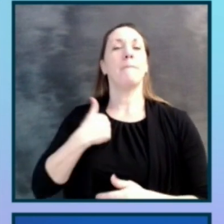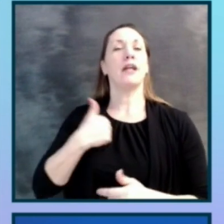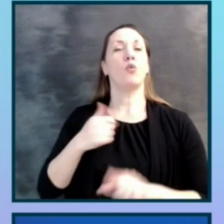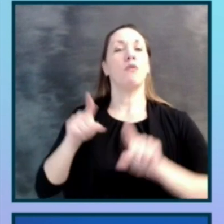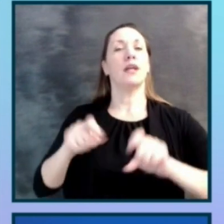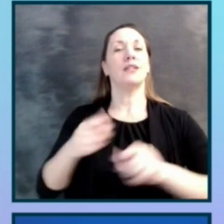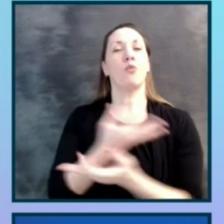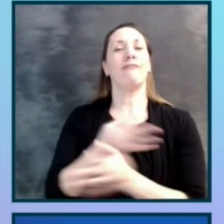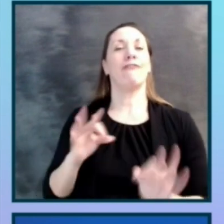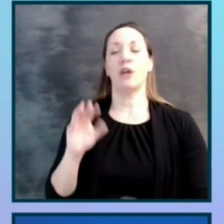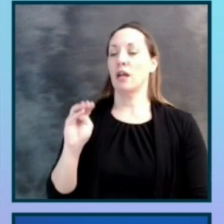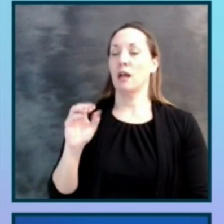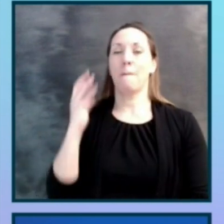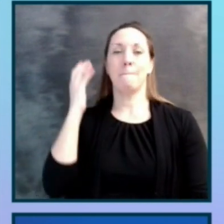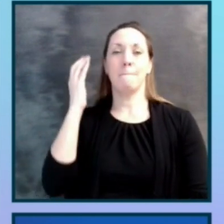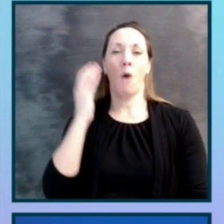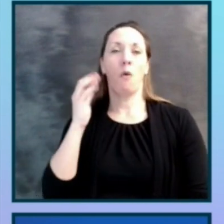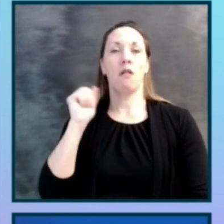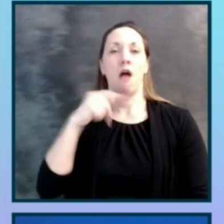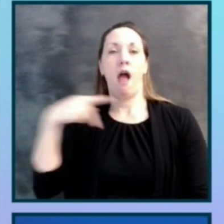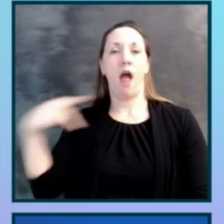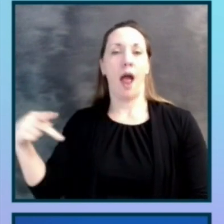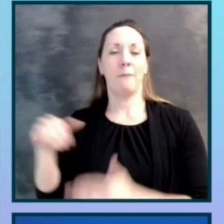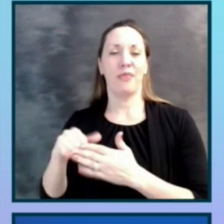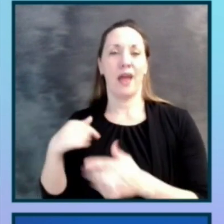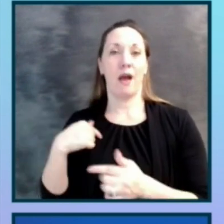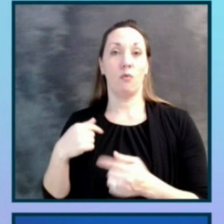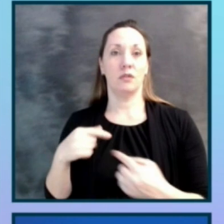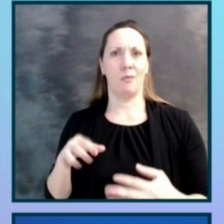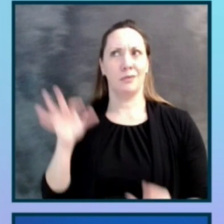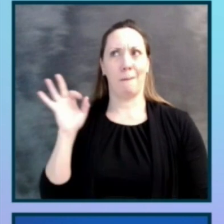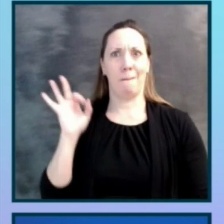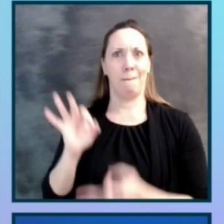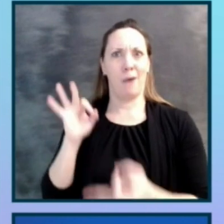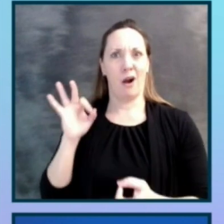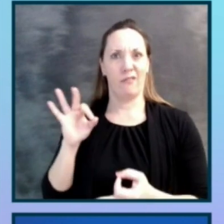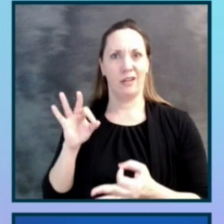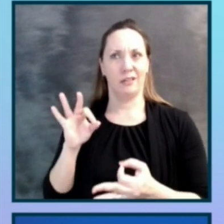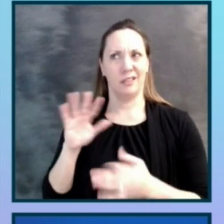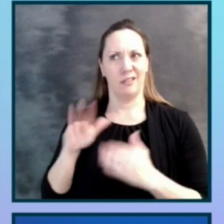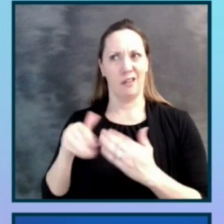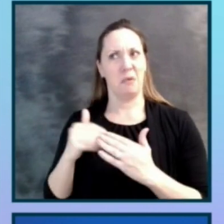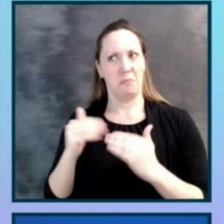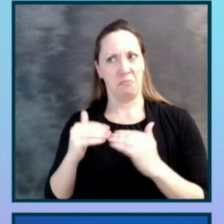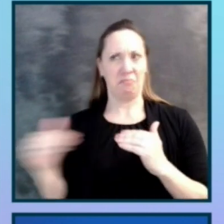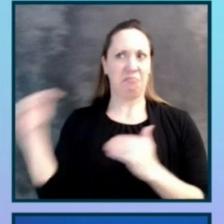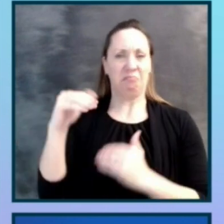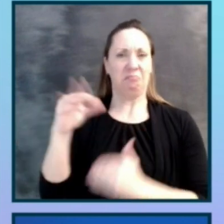but that was almost perfect, like they were well over 90% when it came to testing